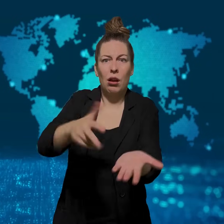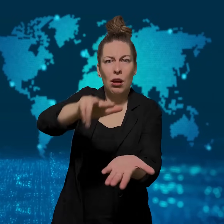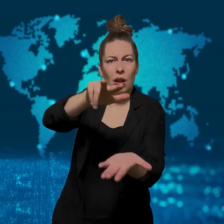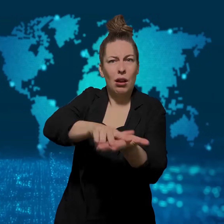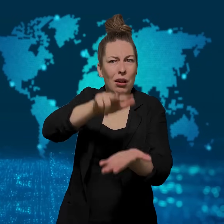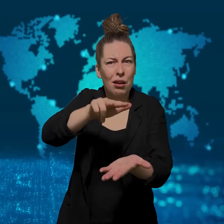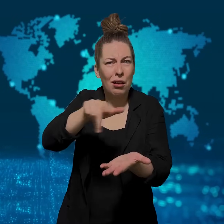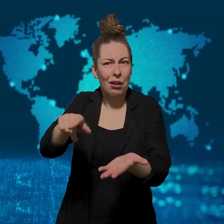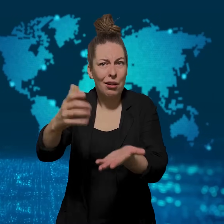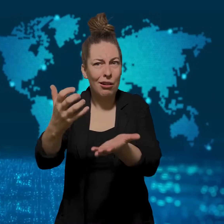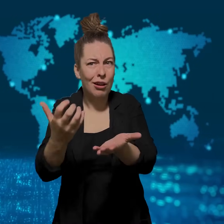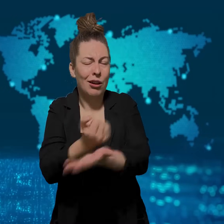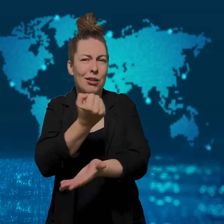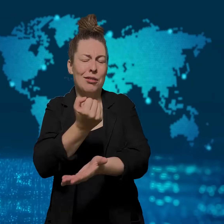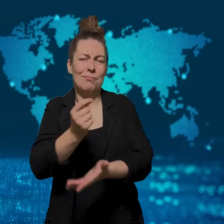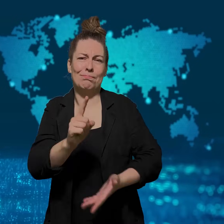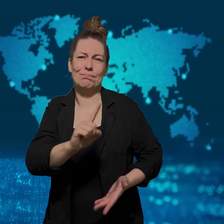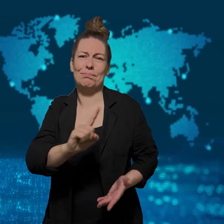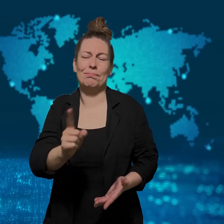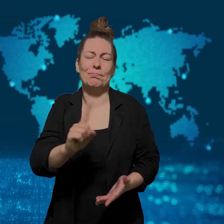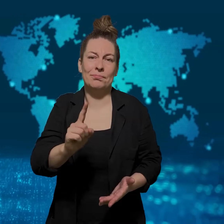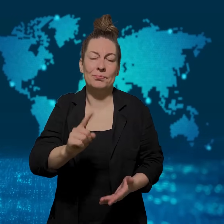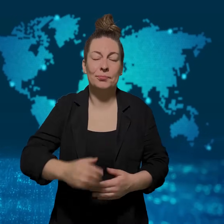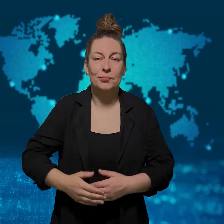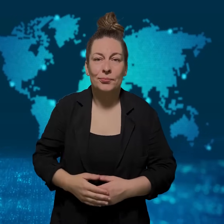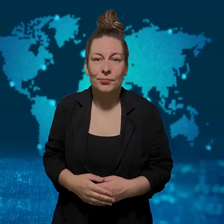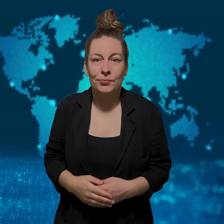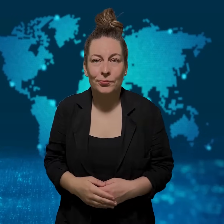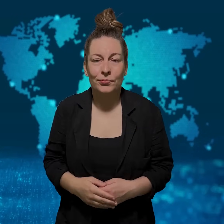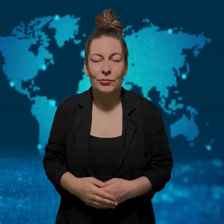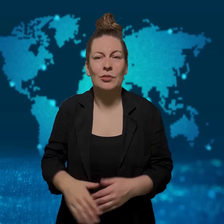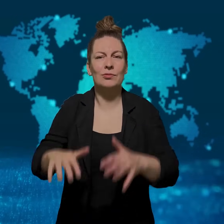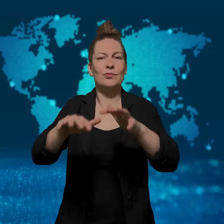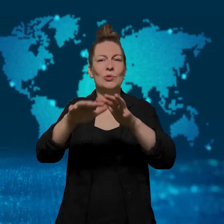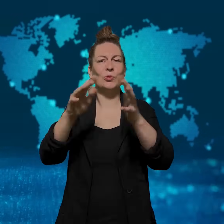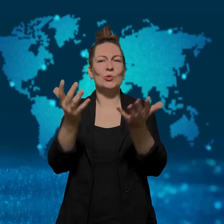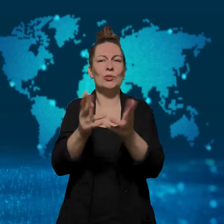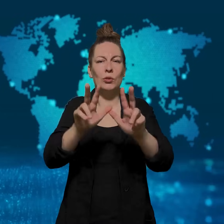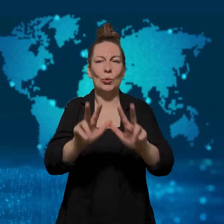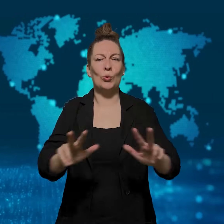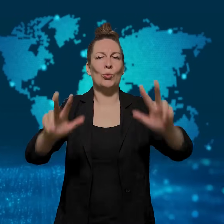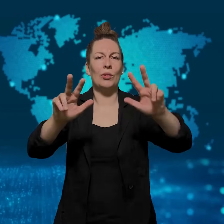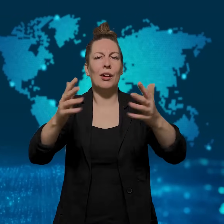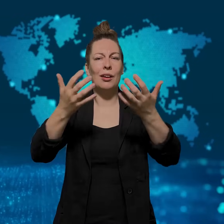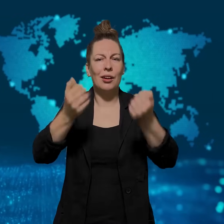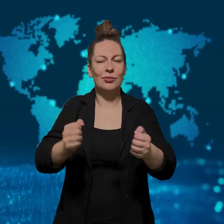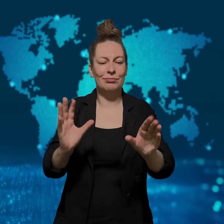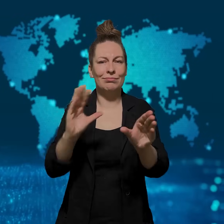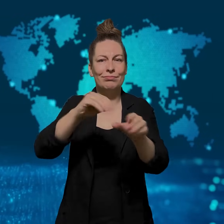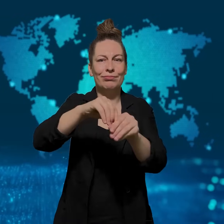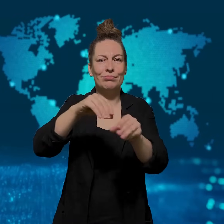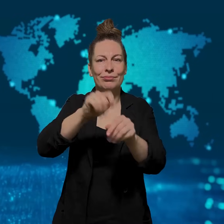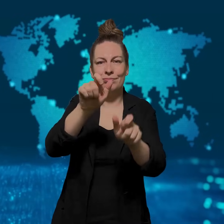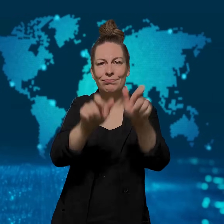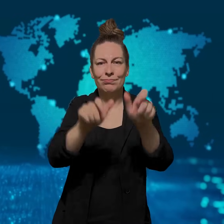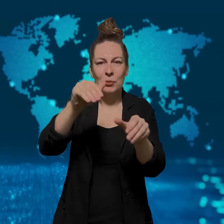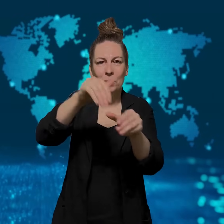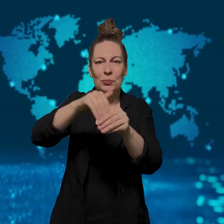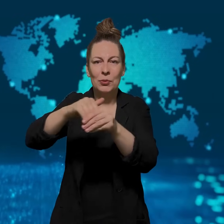140 of 193 members of the UN officially recognize Palestine as a state,